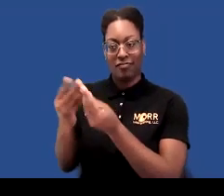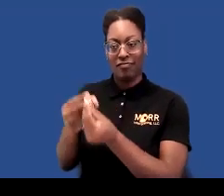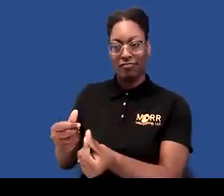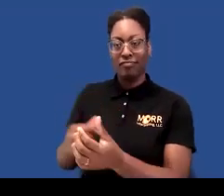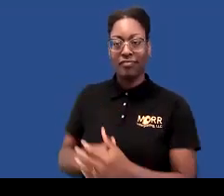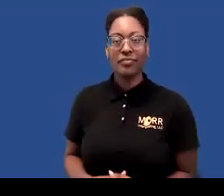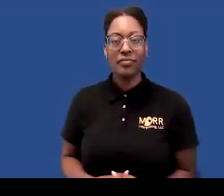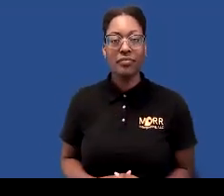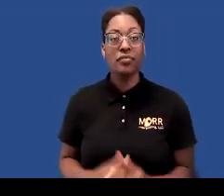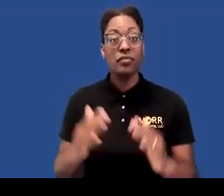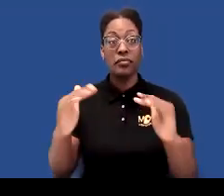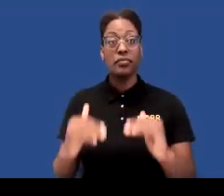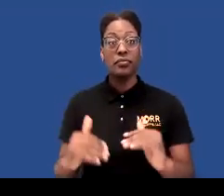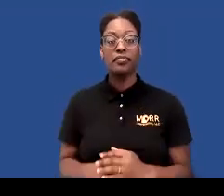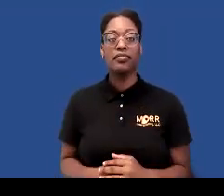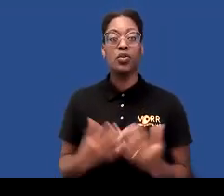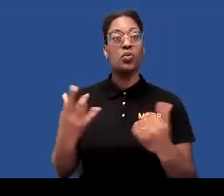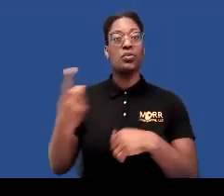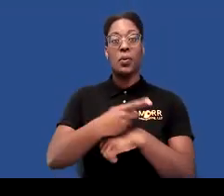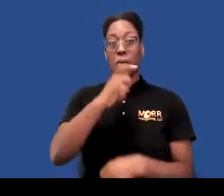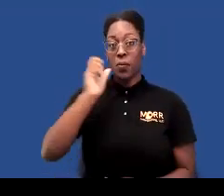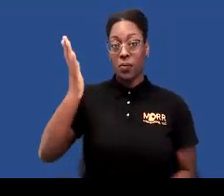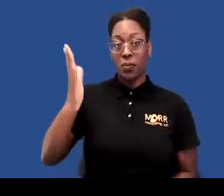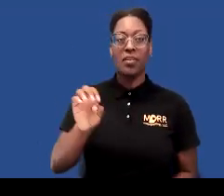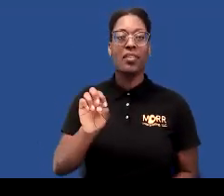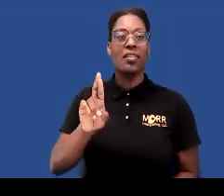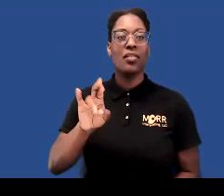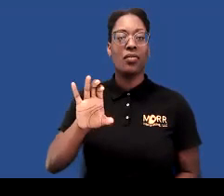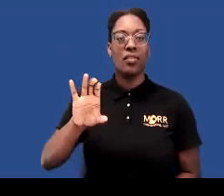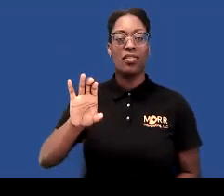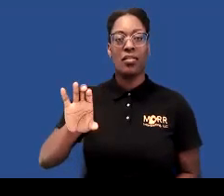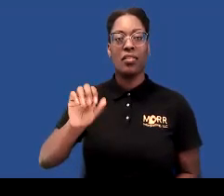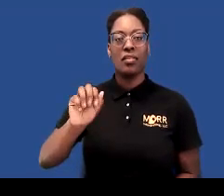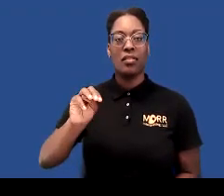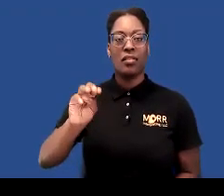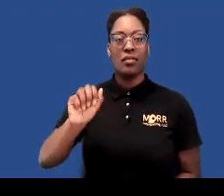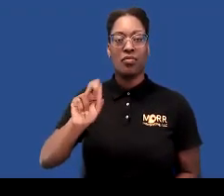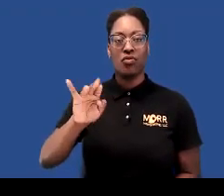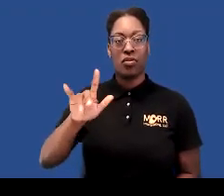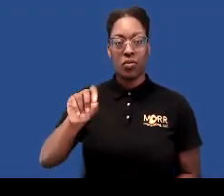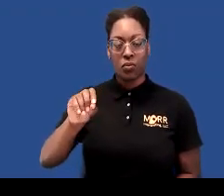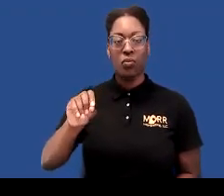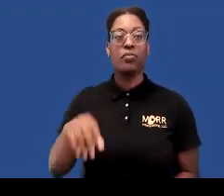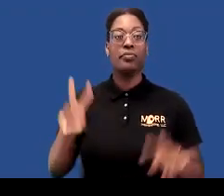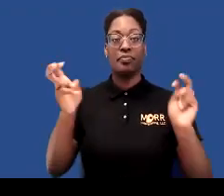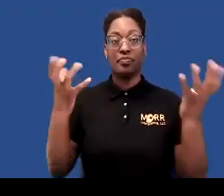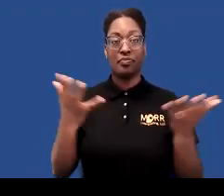Eric Camarillo is joining us today to present his session titled "Enacting Antiracism in Asynchronous Writing Consultations."